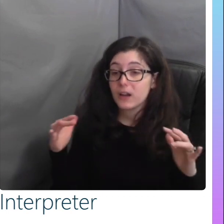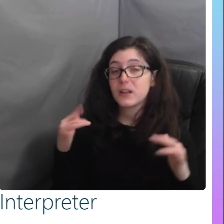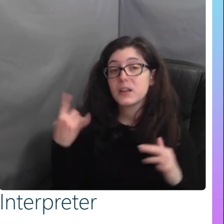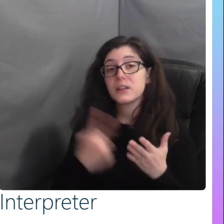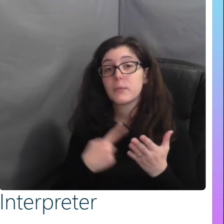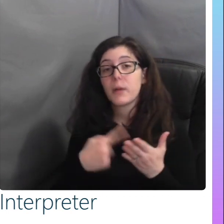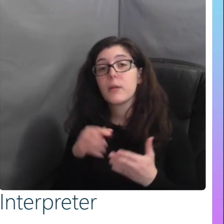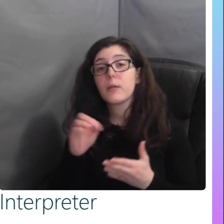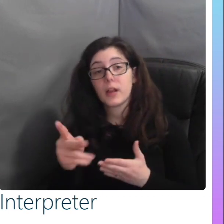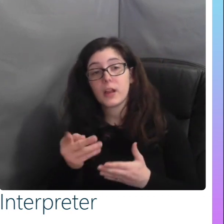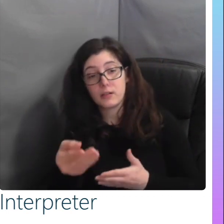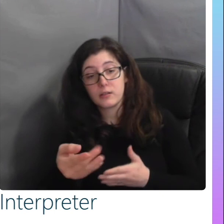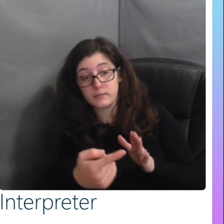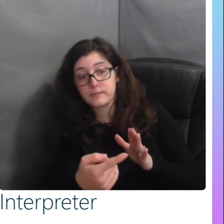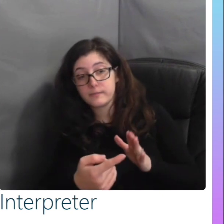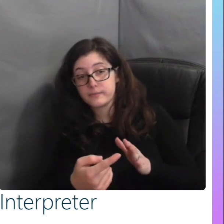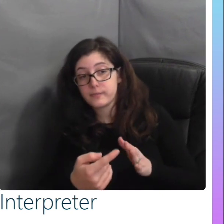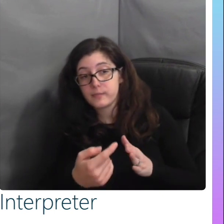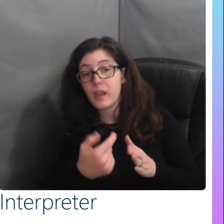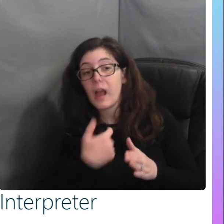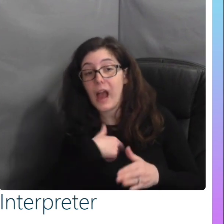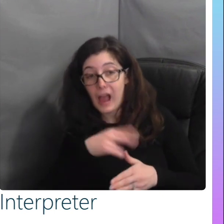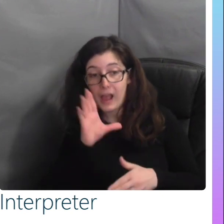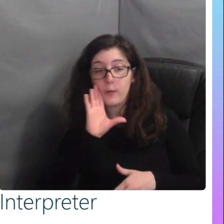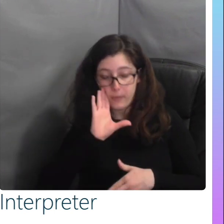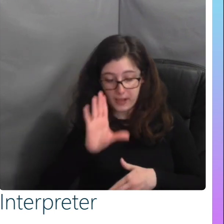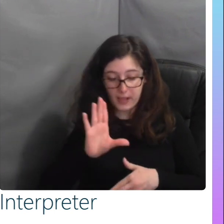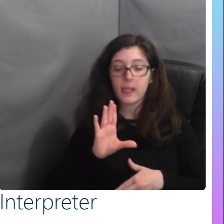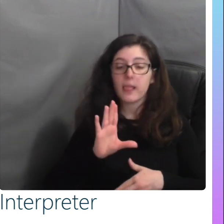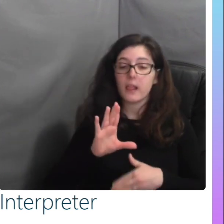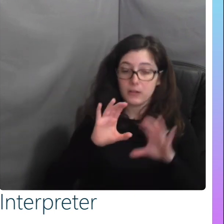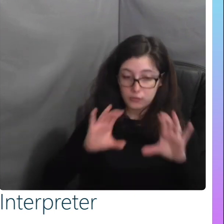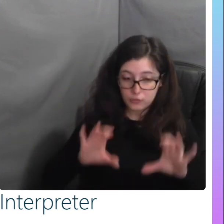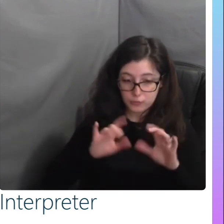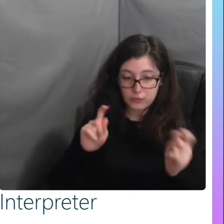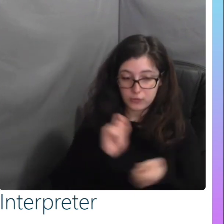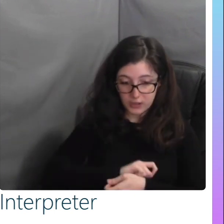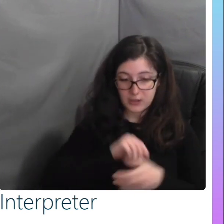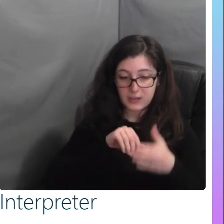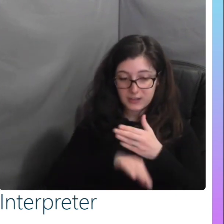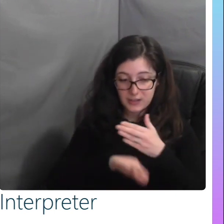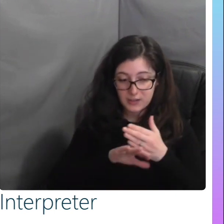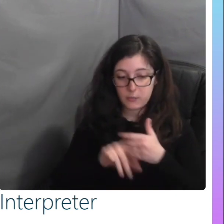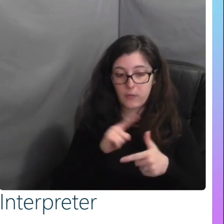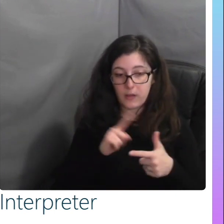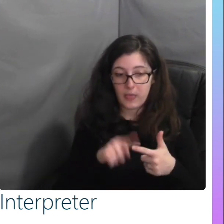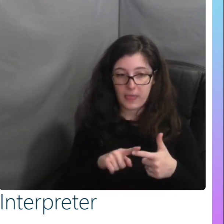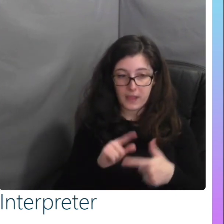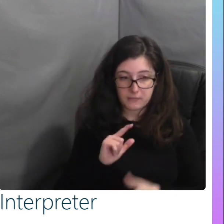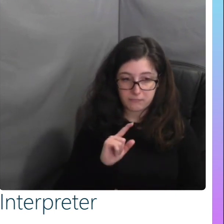and then they give it back to you. And so on that day, they may be responsible,